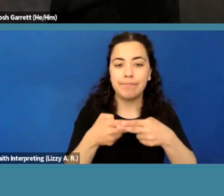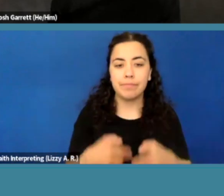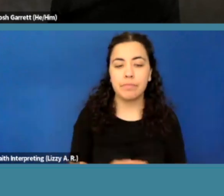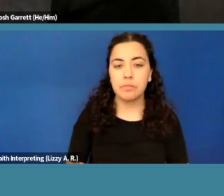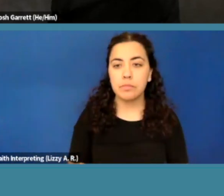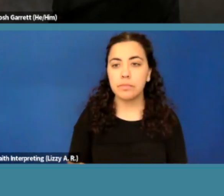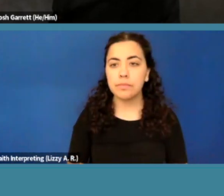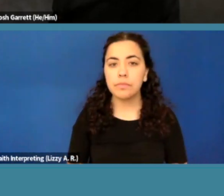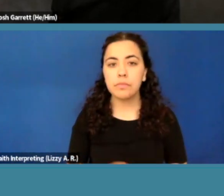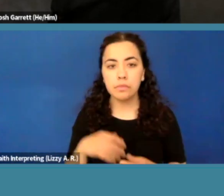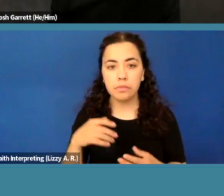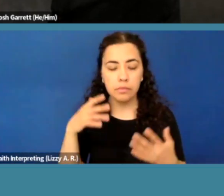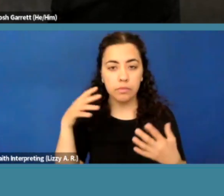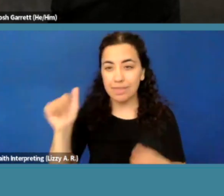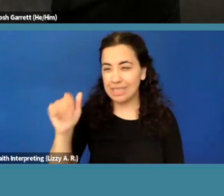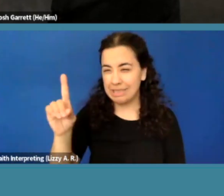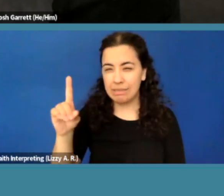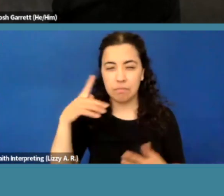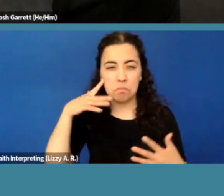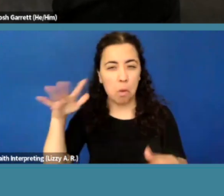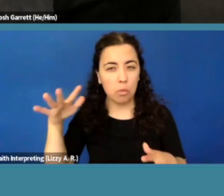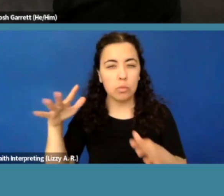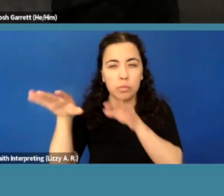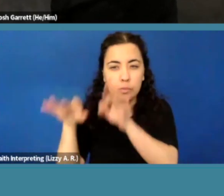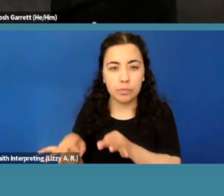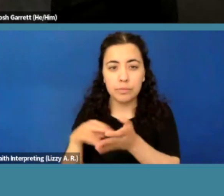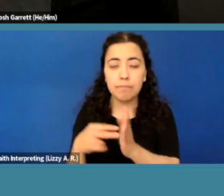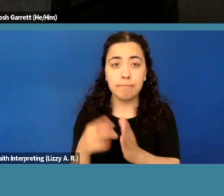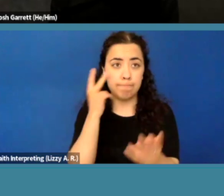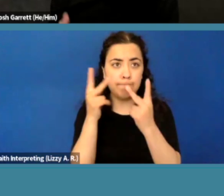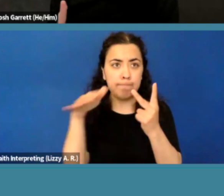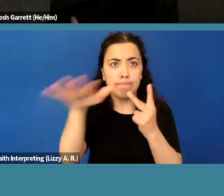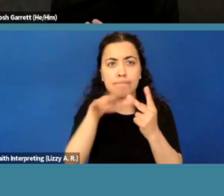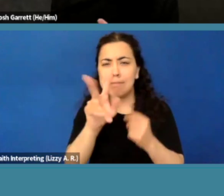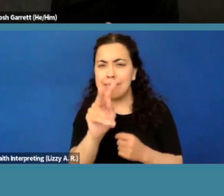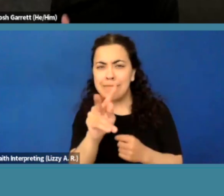Audio description is a narration of visual elements in a TV program, movie,